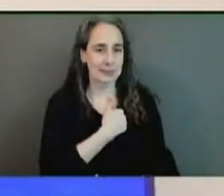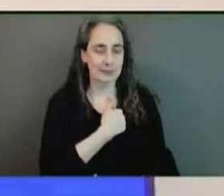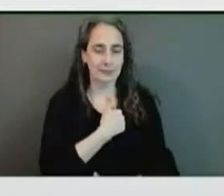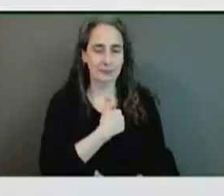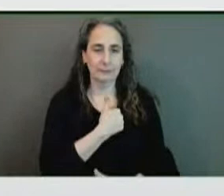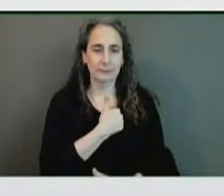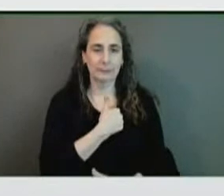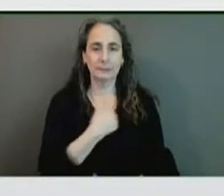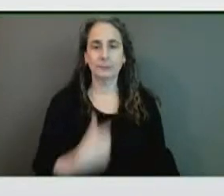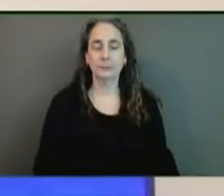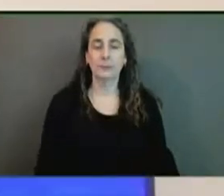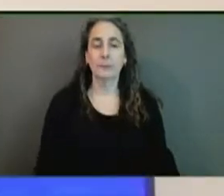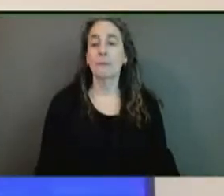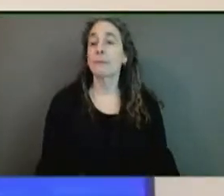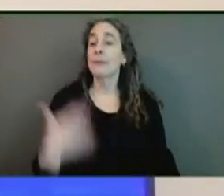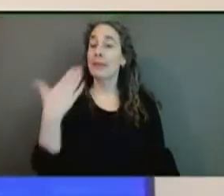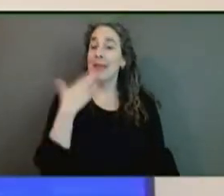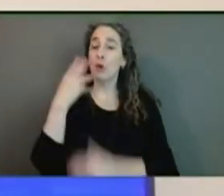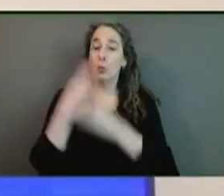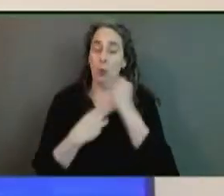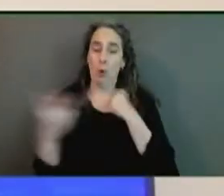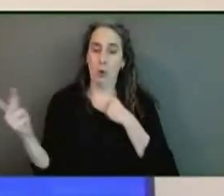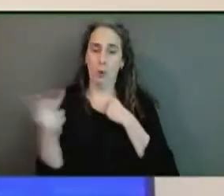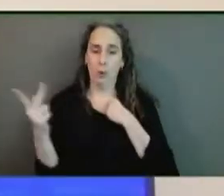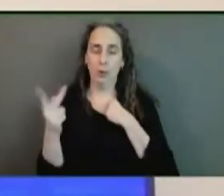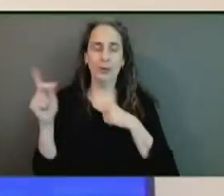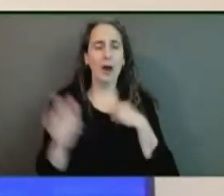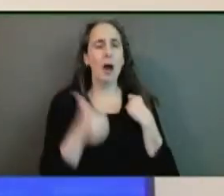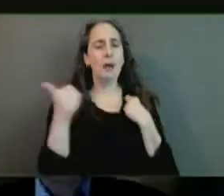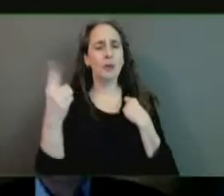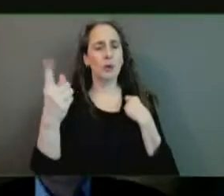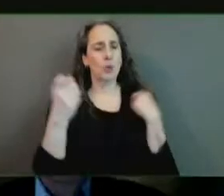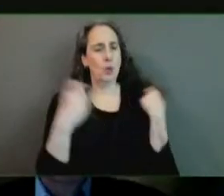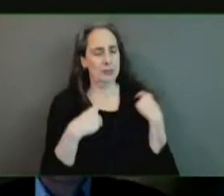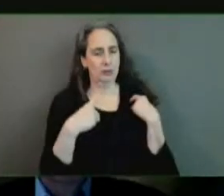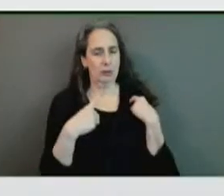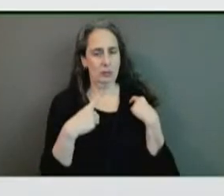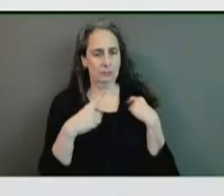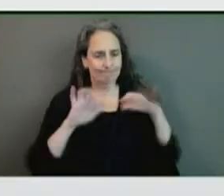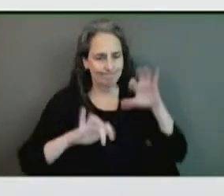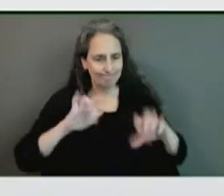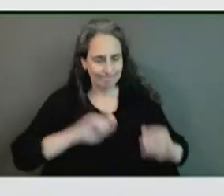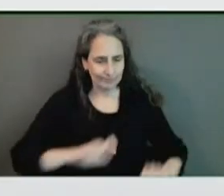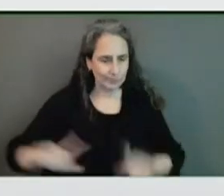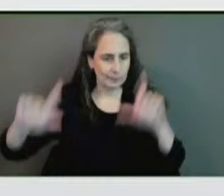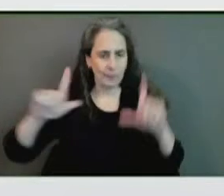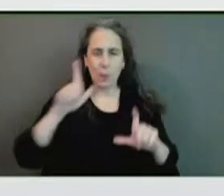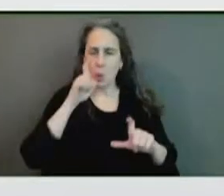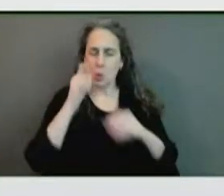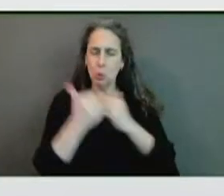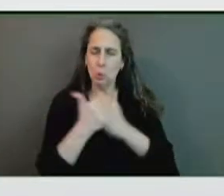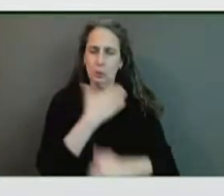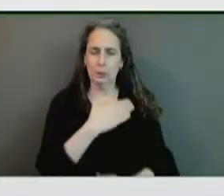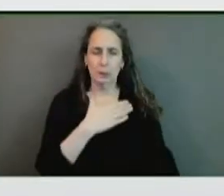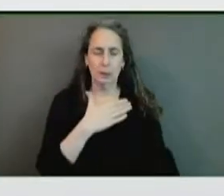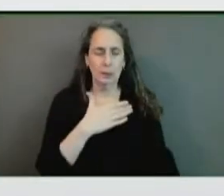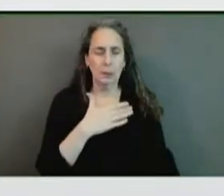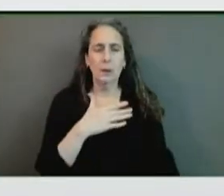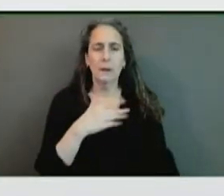course of action for all of us at this point. Thank you to both of you. One of the other